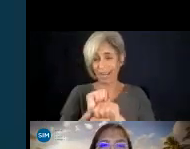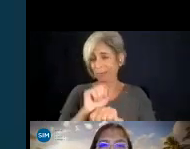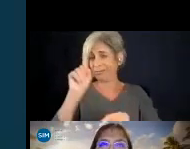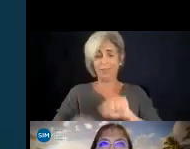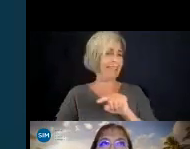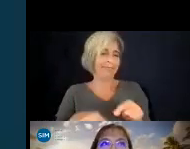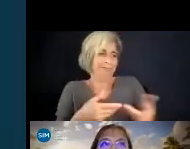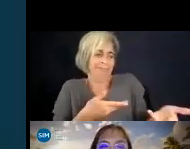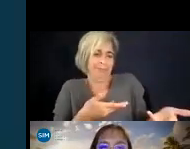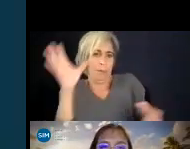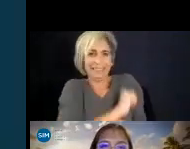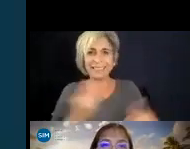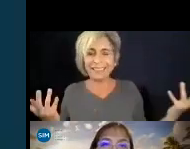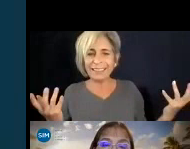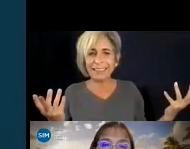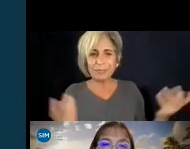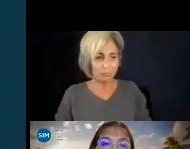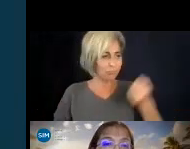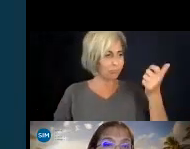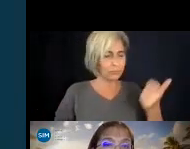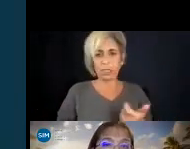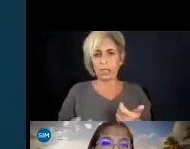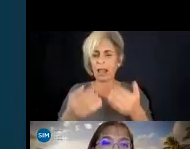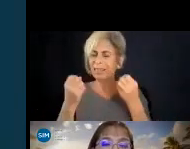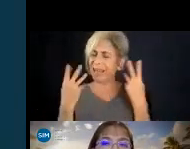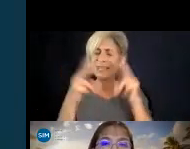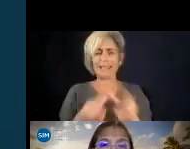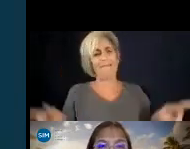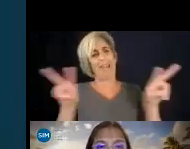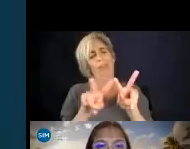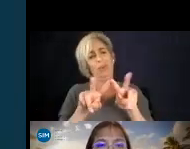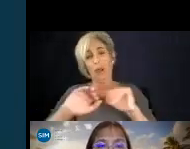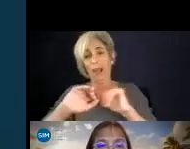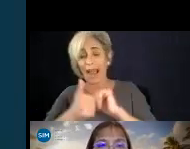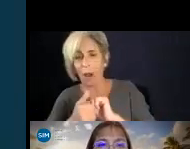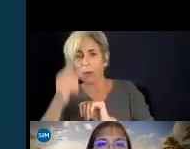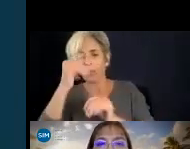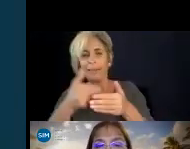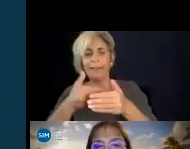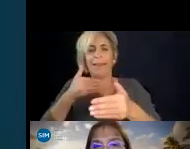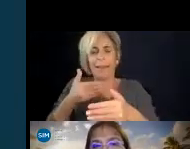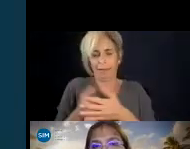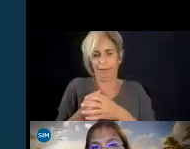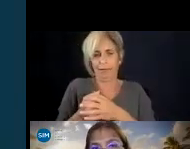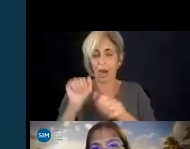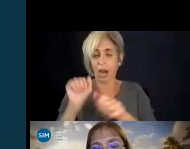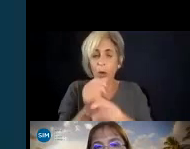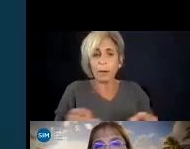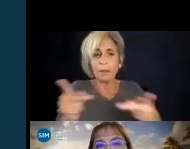So, there's a lot of value there that we can get simply by thinking ahead and making sure that our workplaces and our products